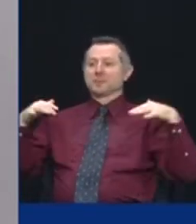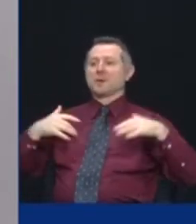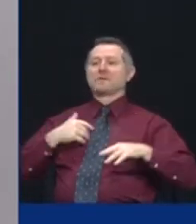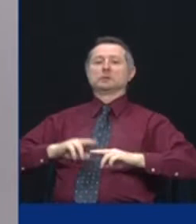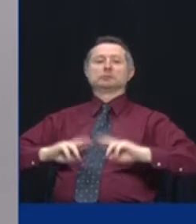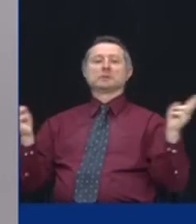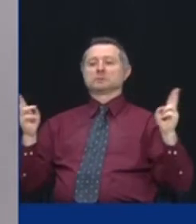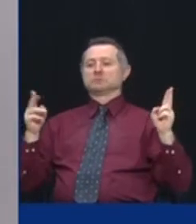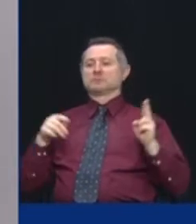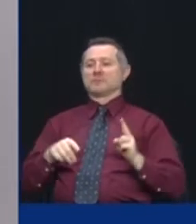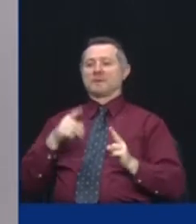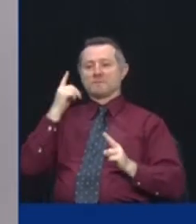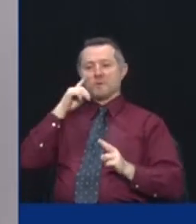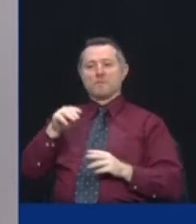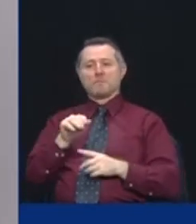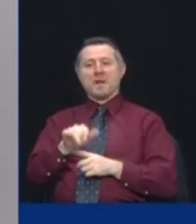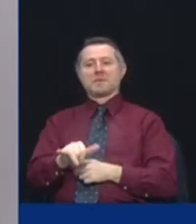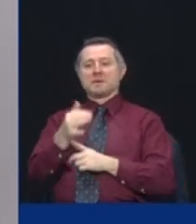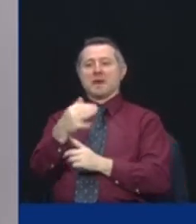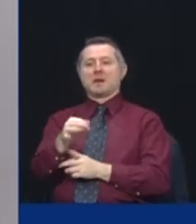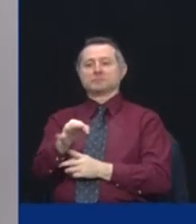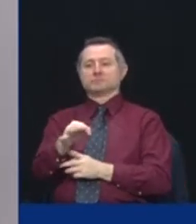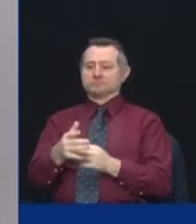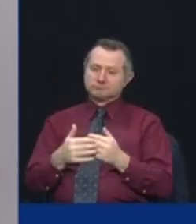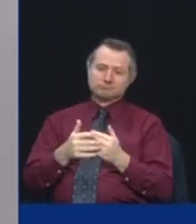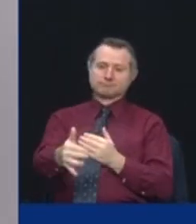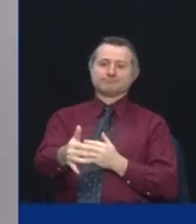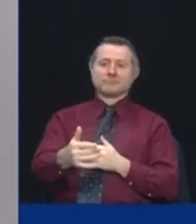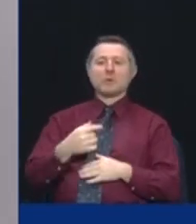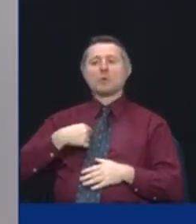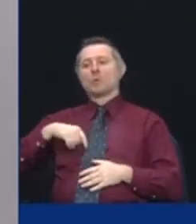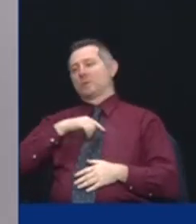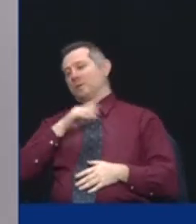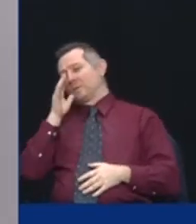AND WE'VE BEEN ACTIVELY WORKING